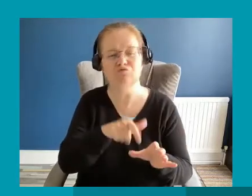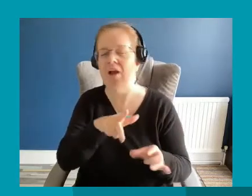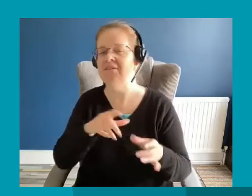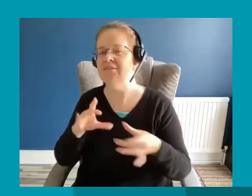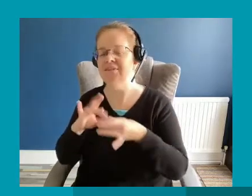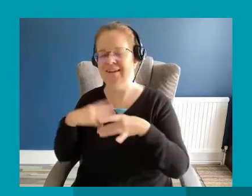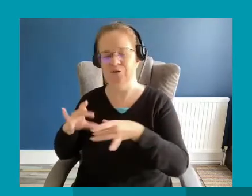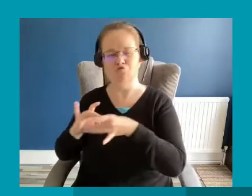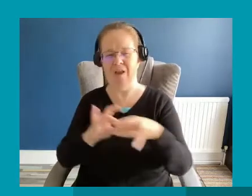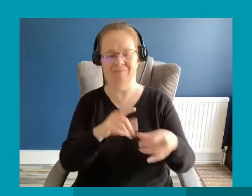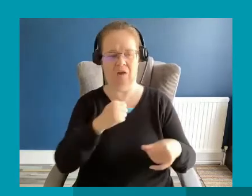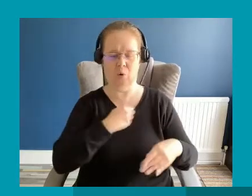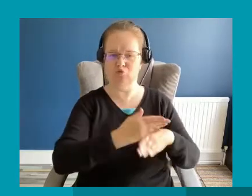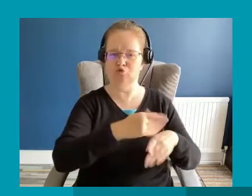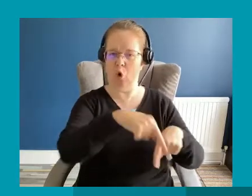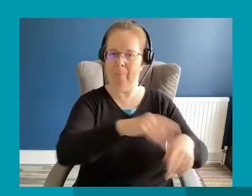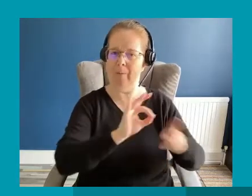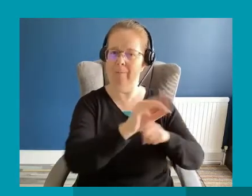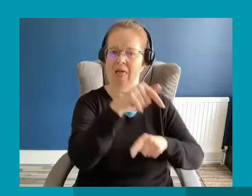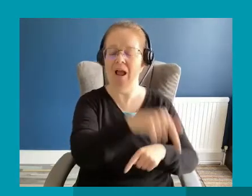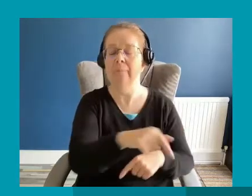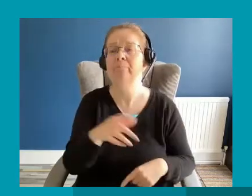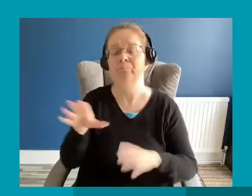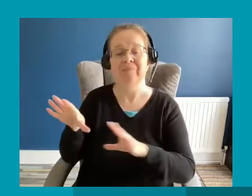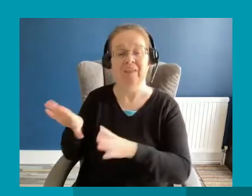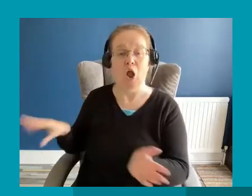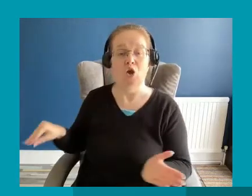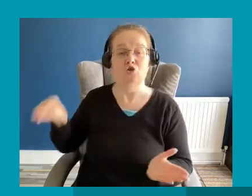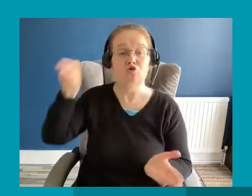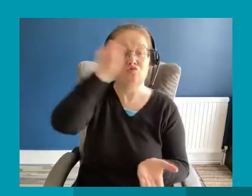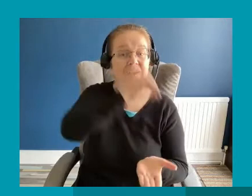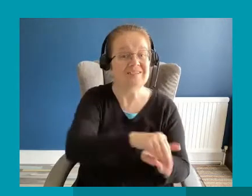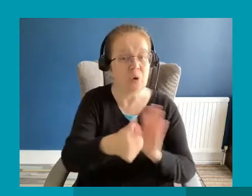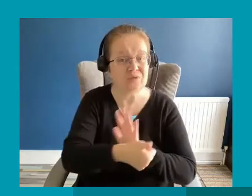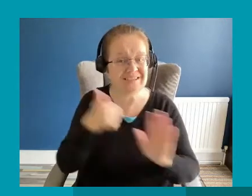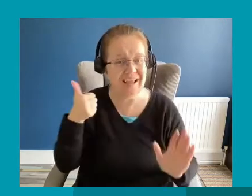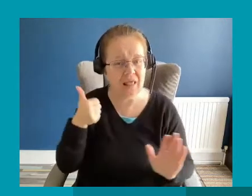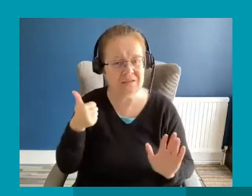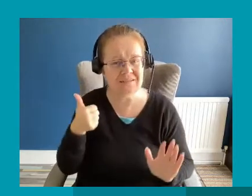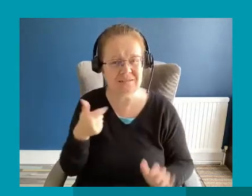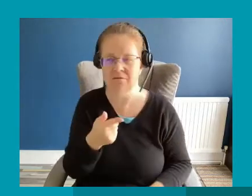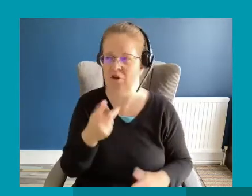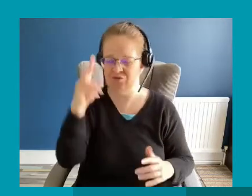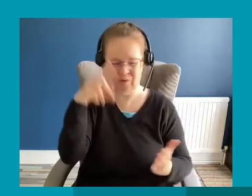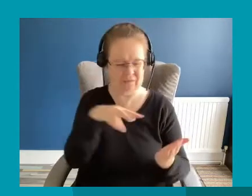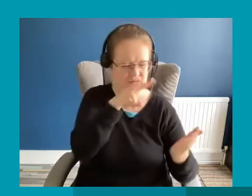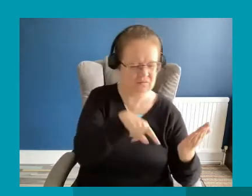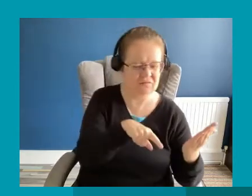Do you know what they are? Have you ever looked at a job and thought no, I can't do that,